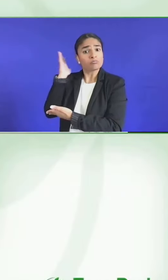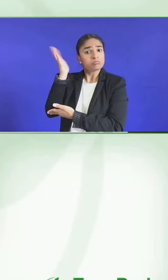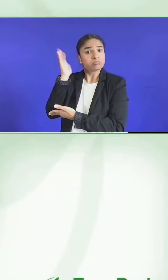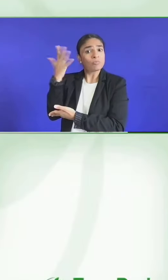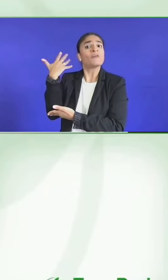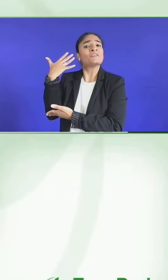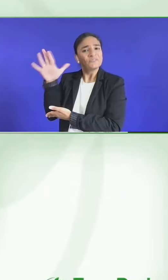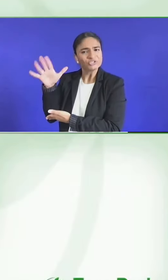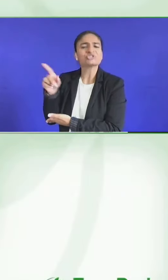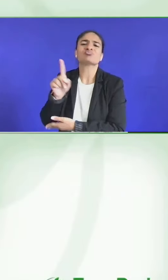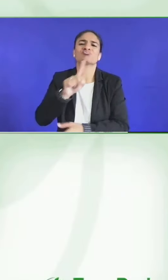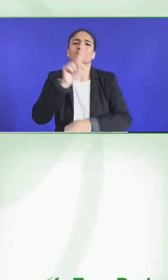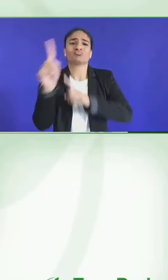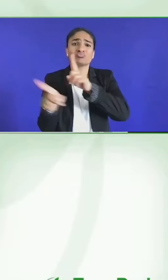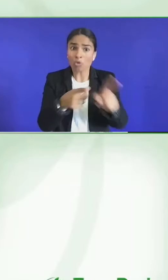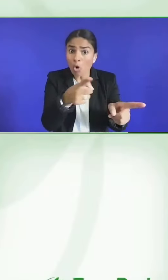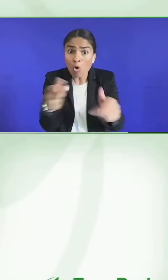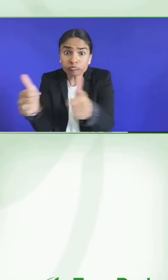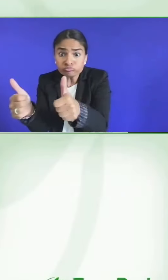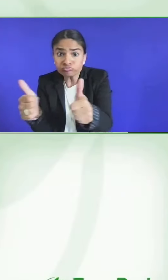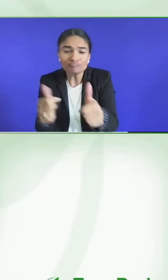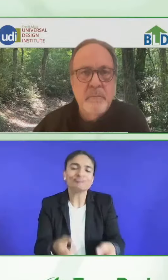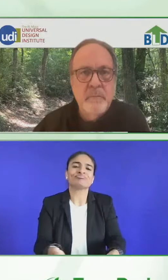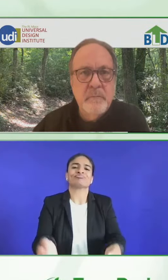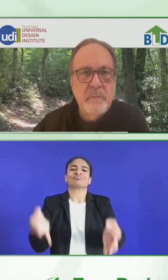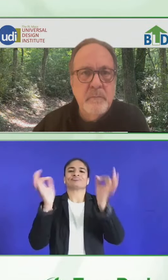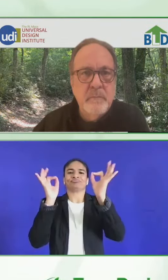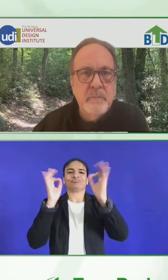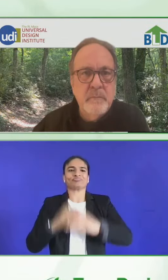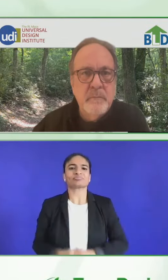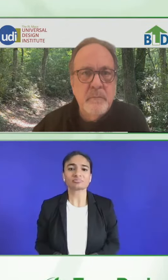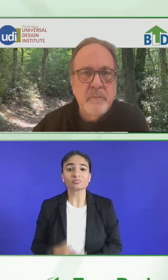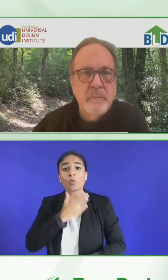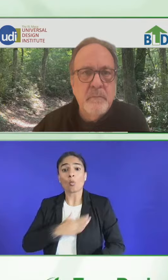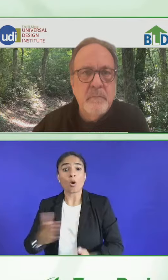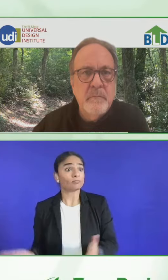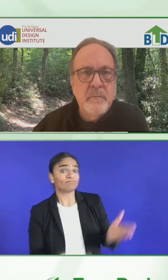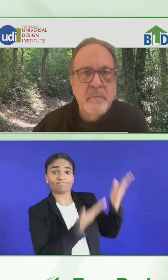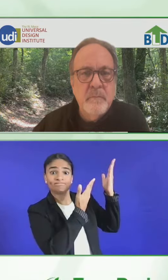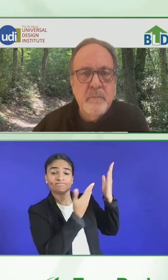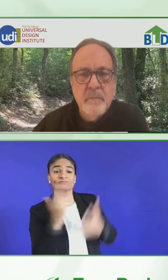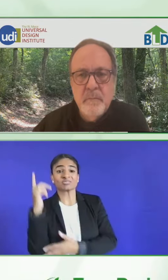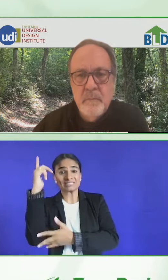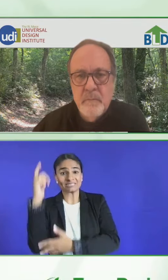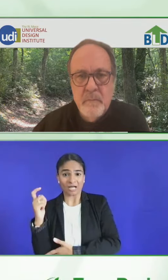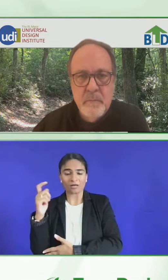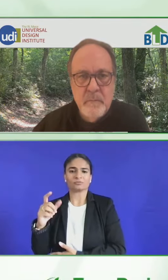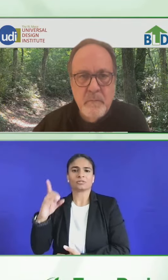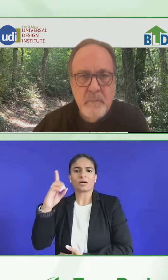executive director of the Ronald Mace Universal Design Institute in the US. Richard are you with us?